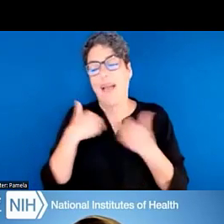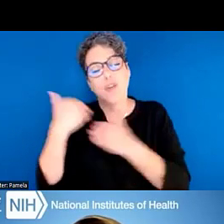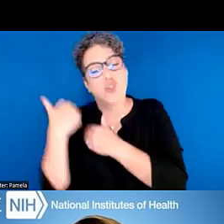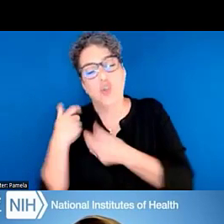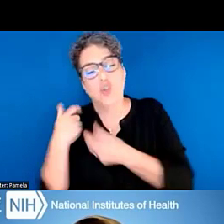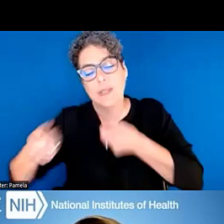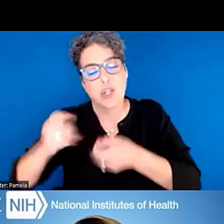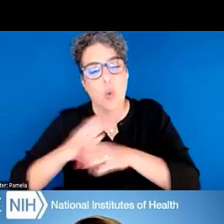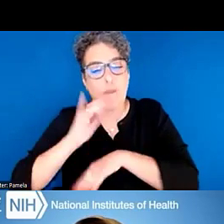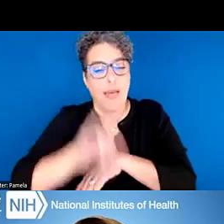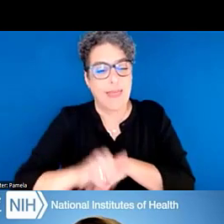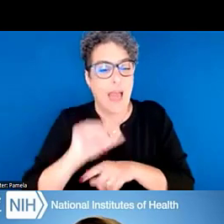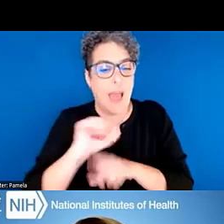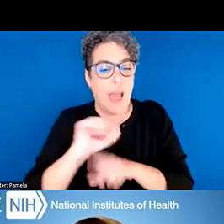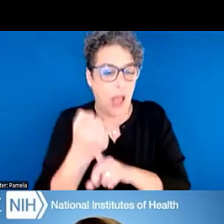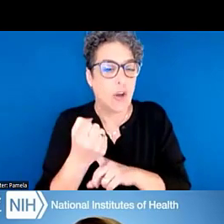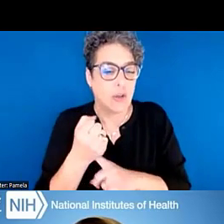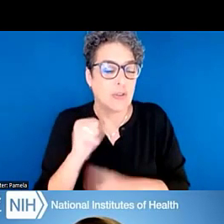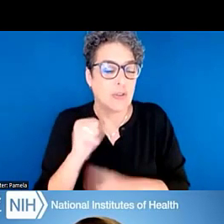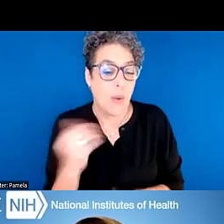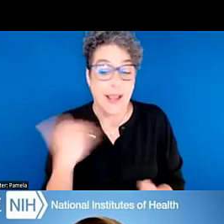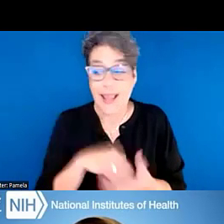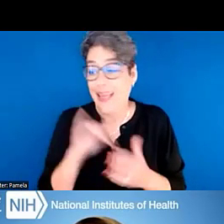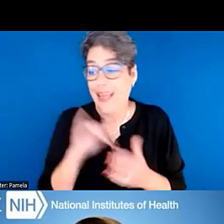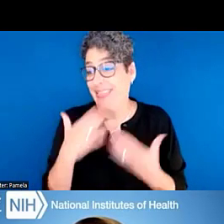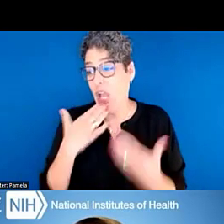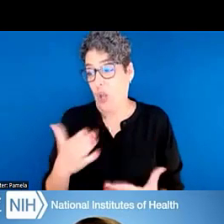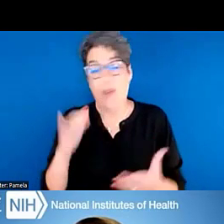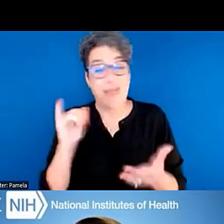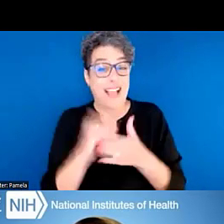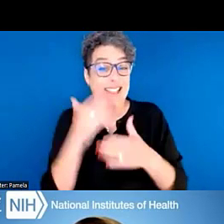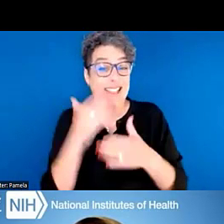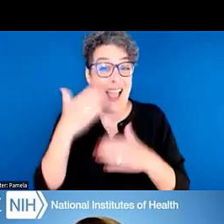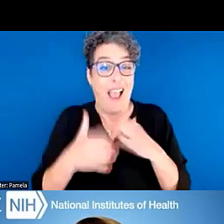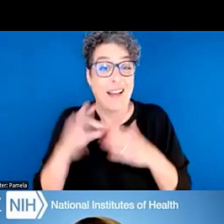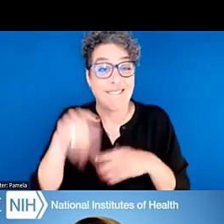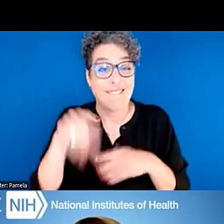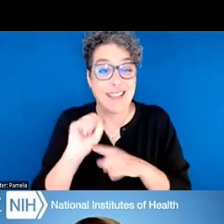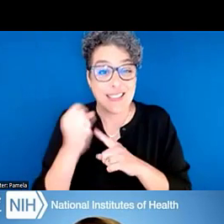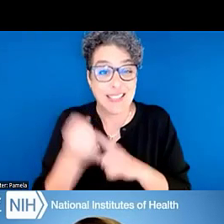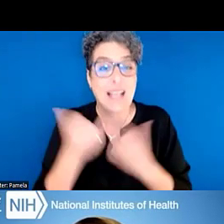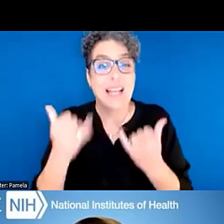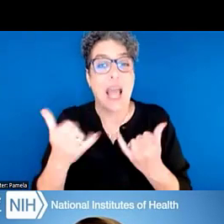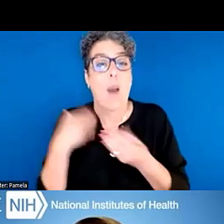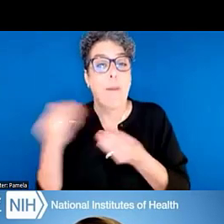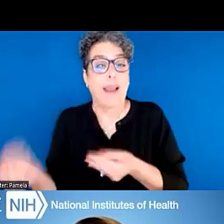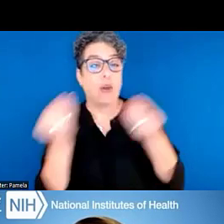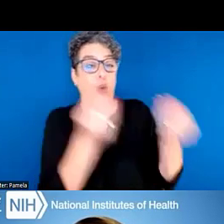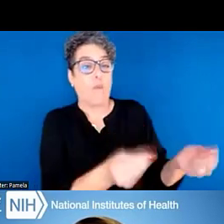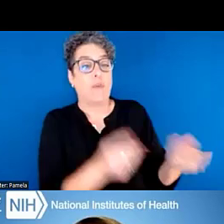Okay. Thank you, and that's the end of this case, and I'll hand over to Patricia to really ..